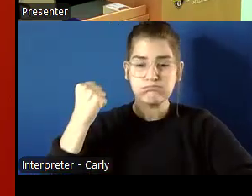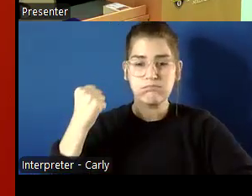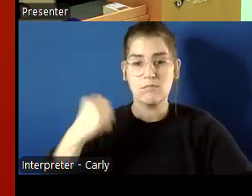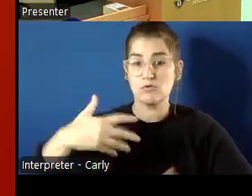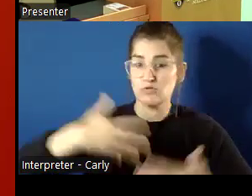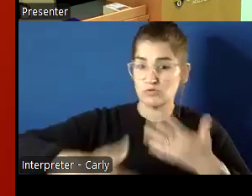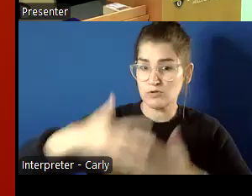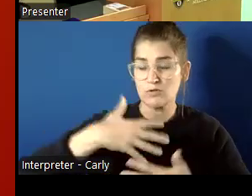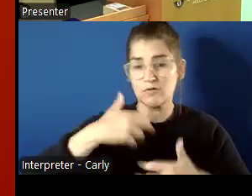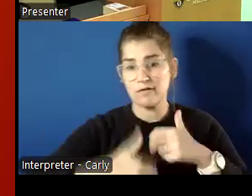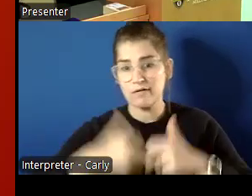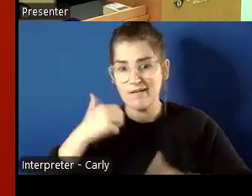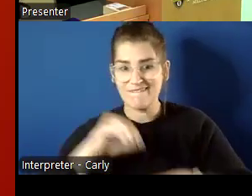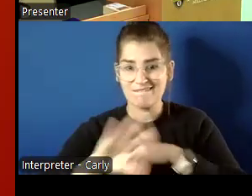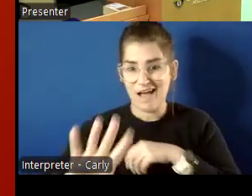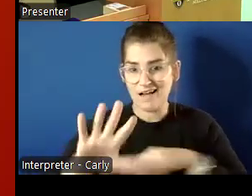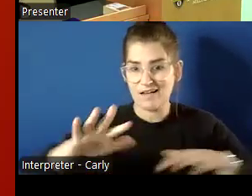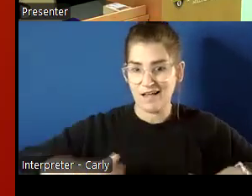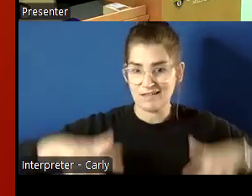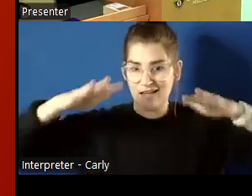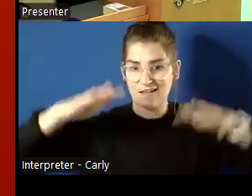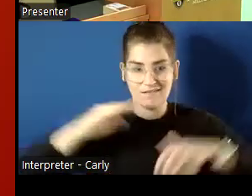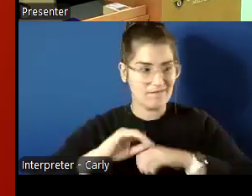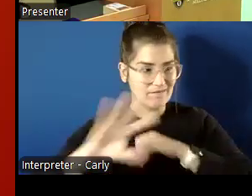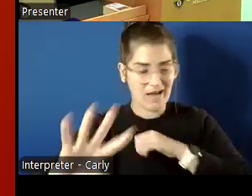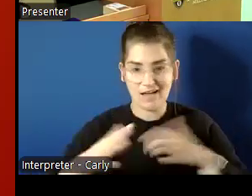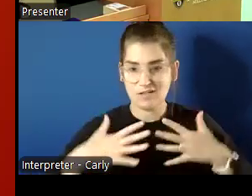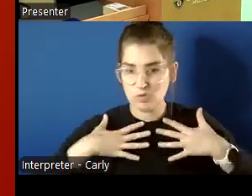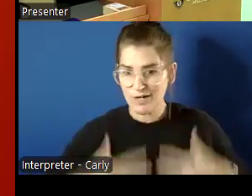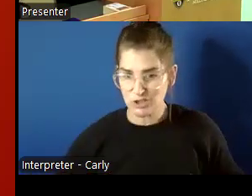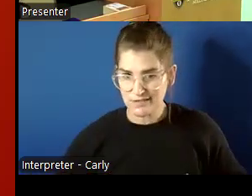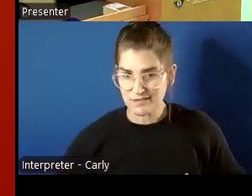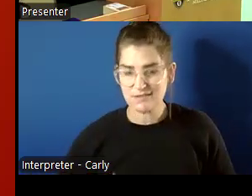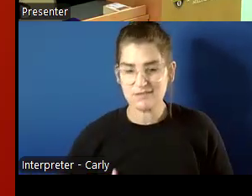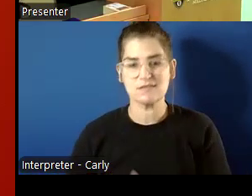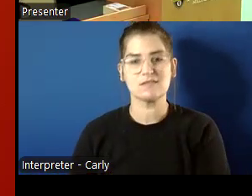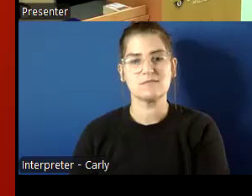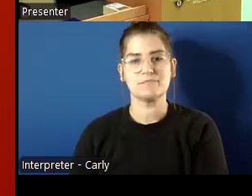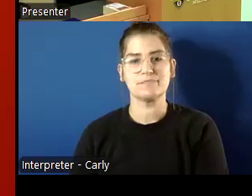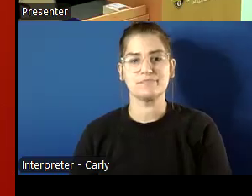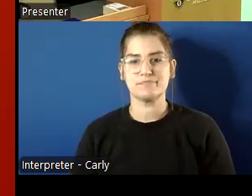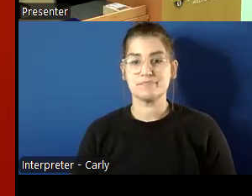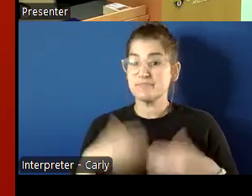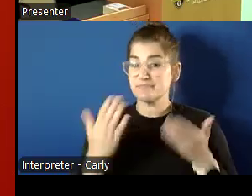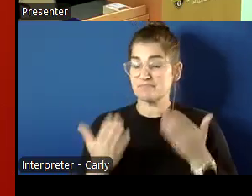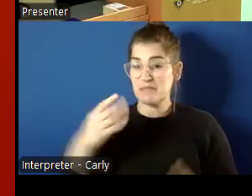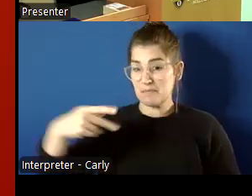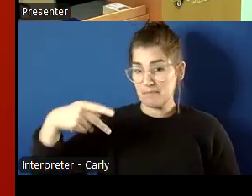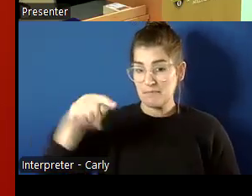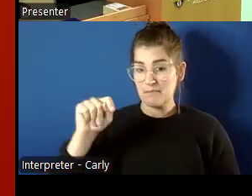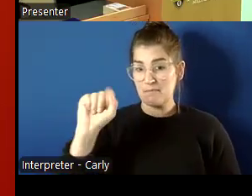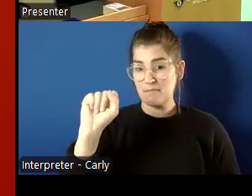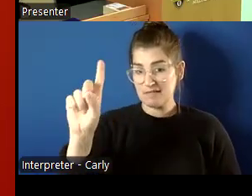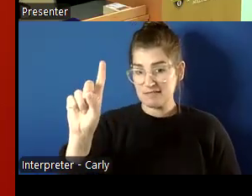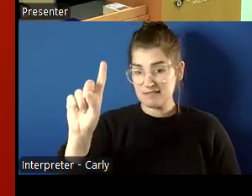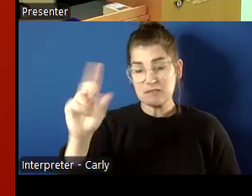in anxiety, as a factor in depression. You might explore um post-traumatic stress disorder as being